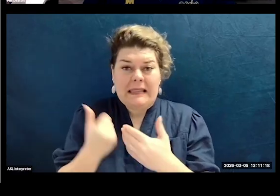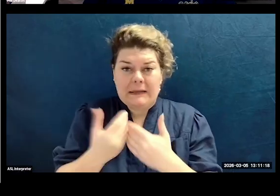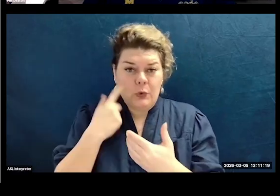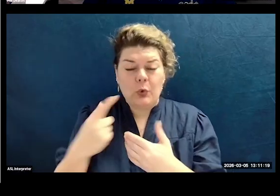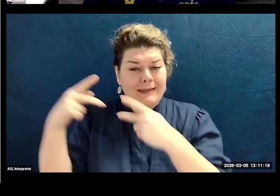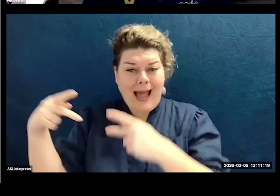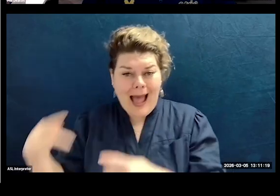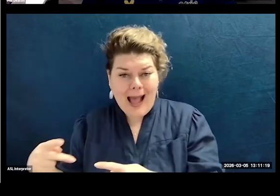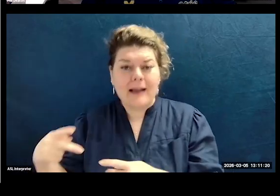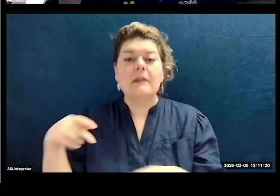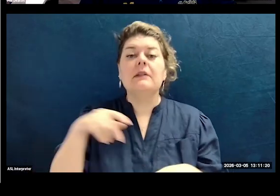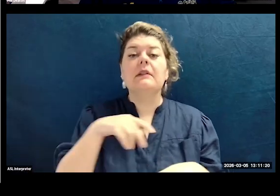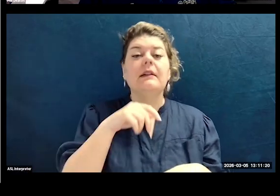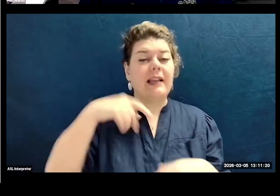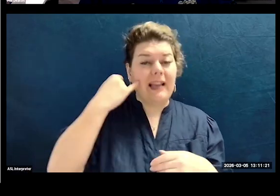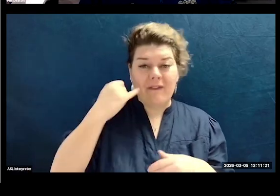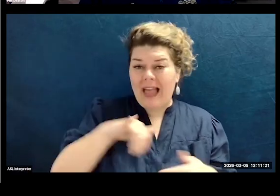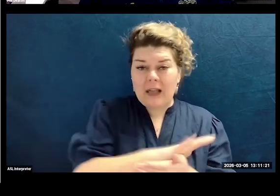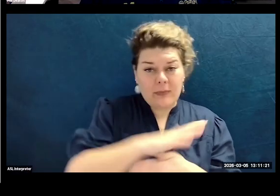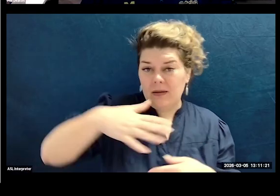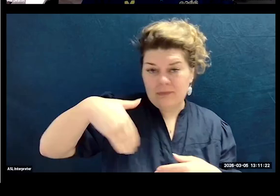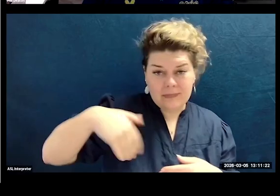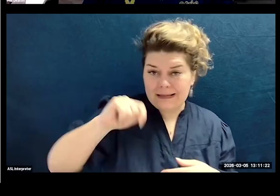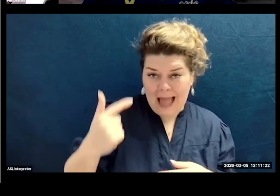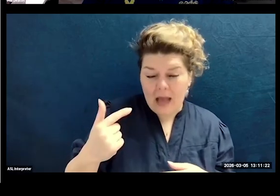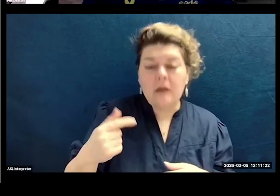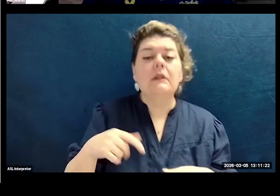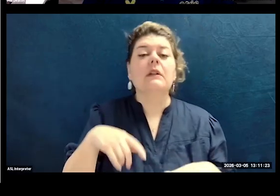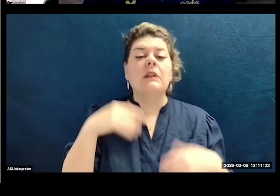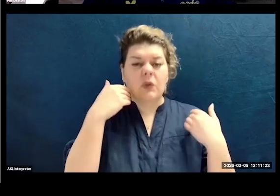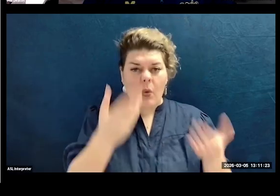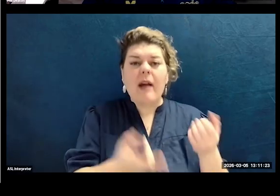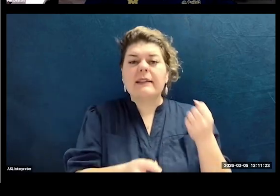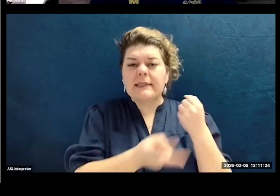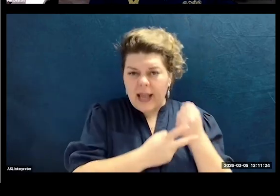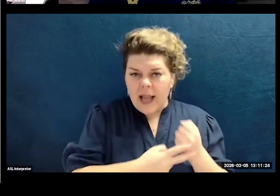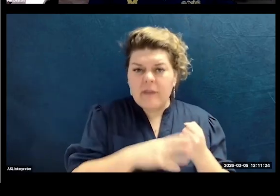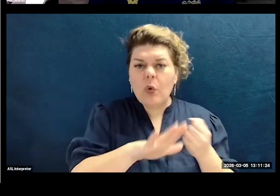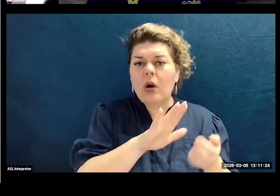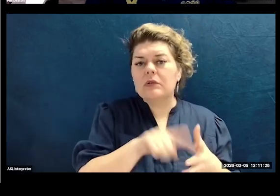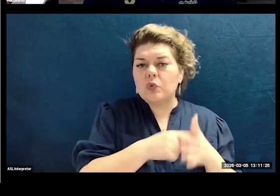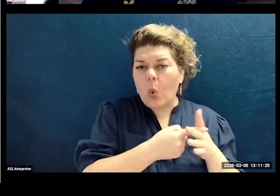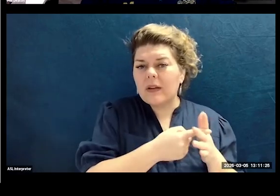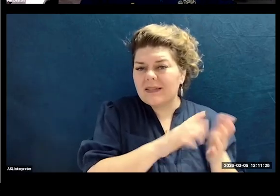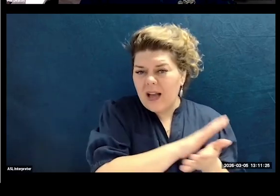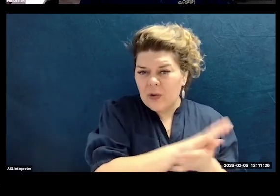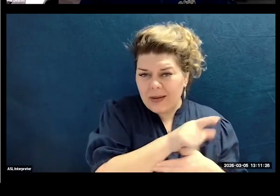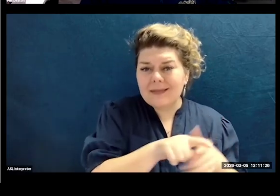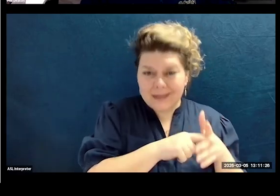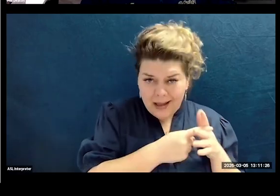So, if you haven't gone into your source document, saved that, done your tagging, and saved that source document correctly to a PDF,